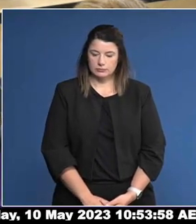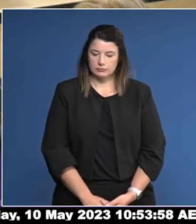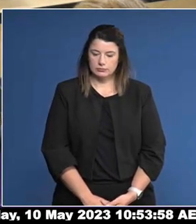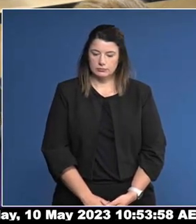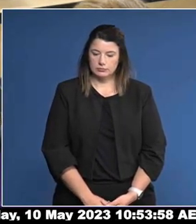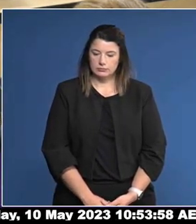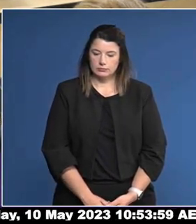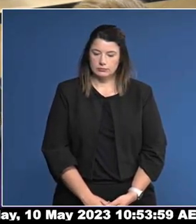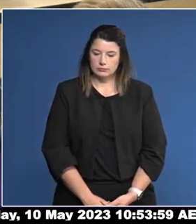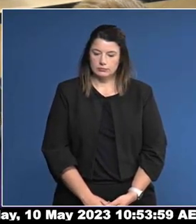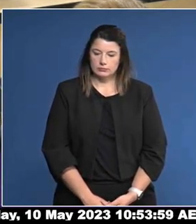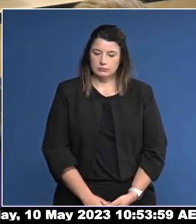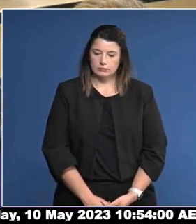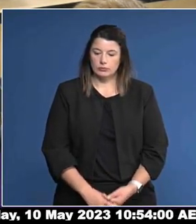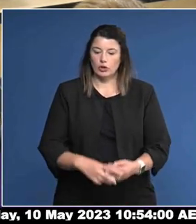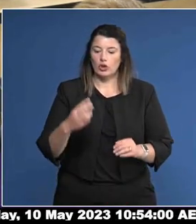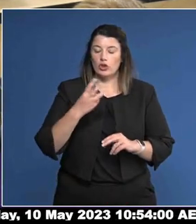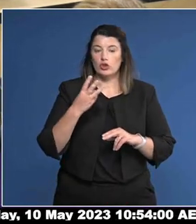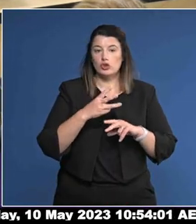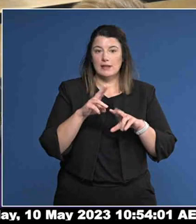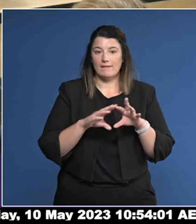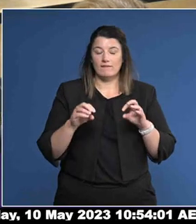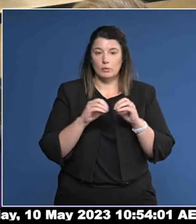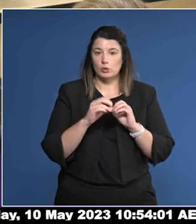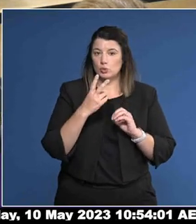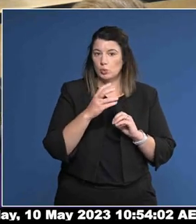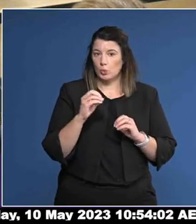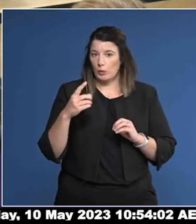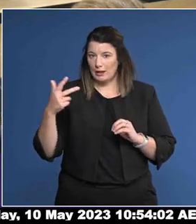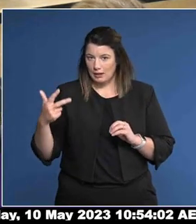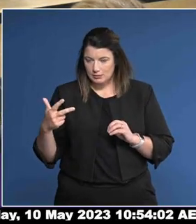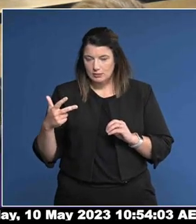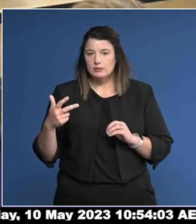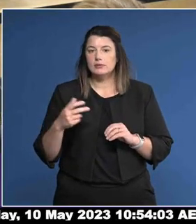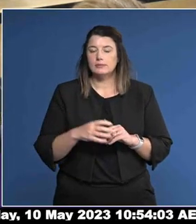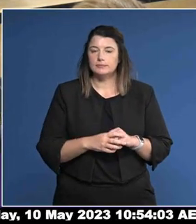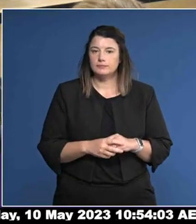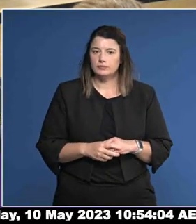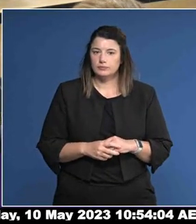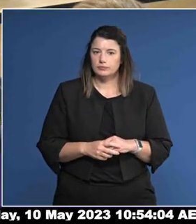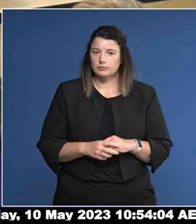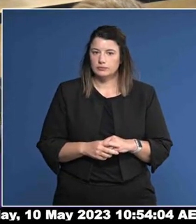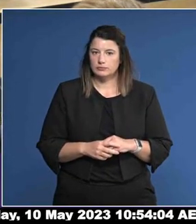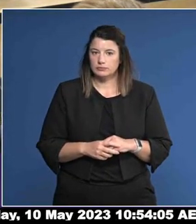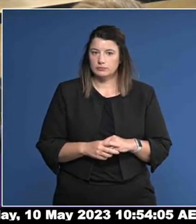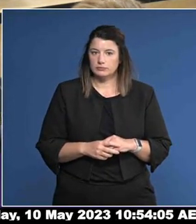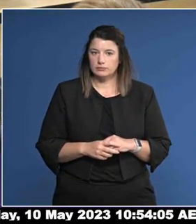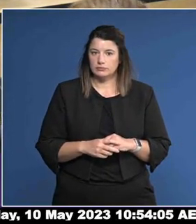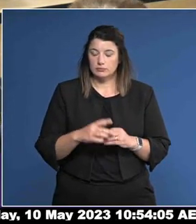On 13 February 2018, do you see the entry at page 30 of that?